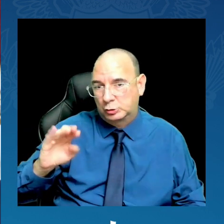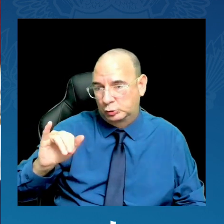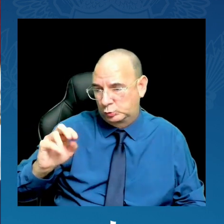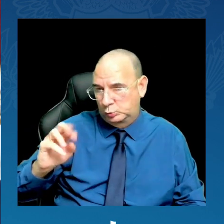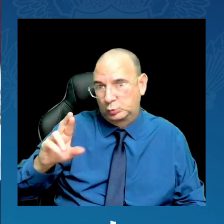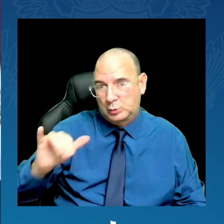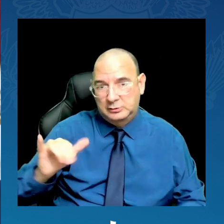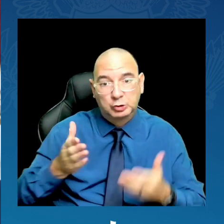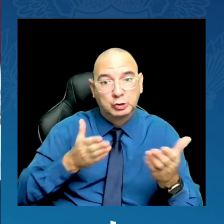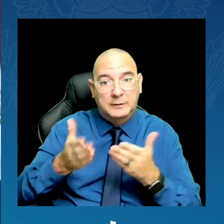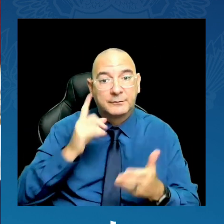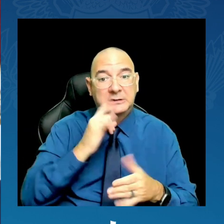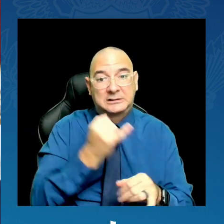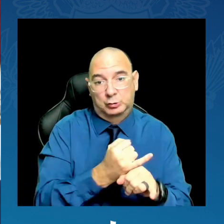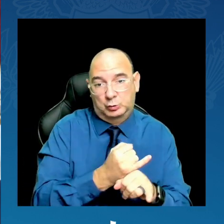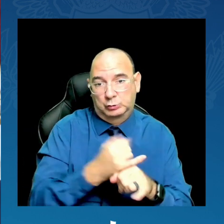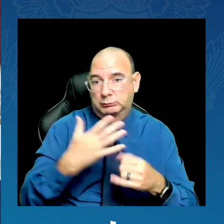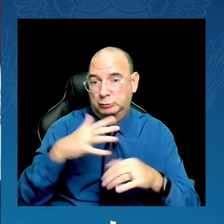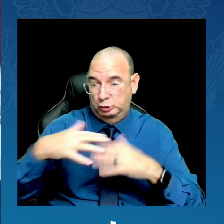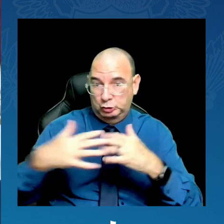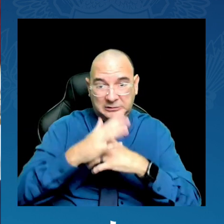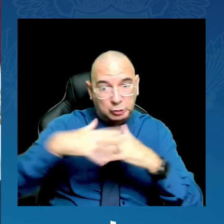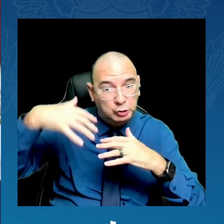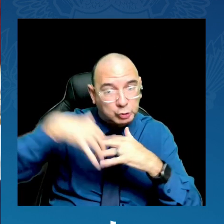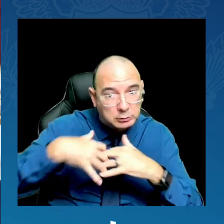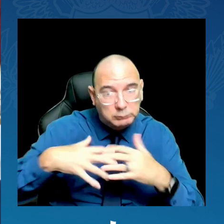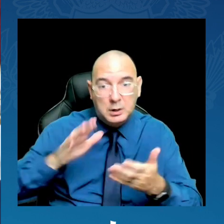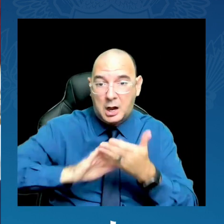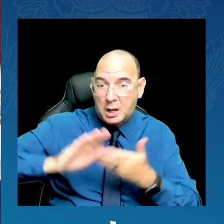and HPC use a well coordinated effort